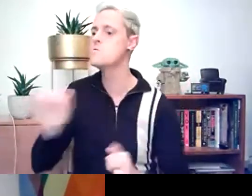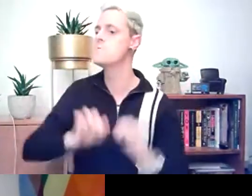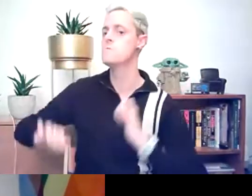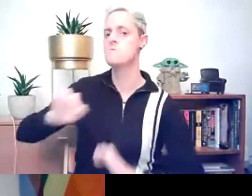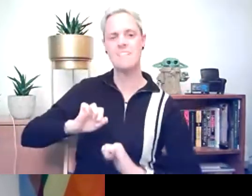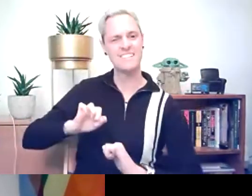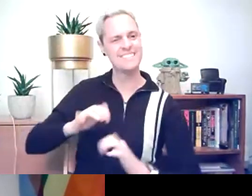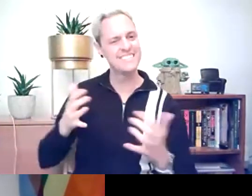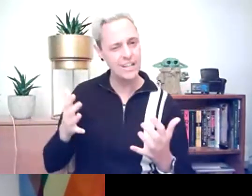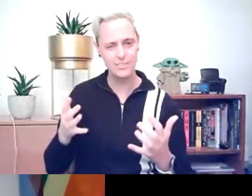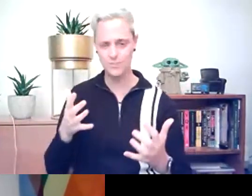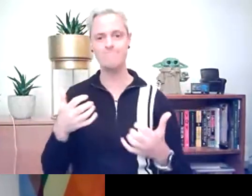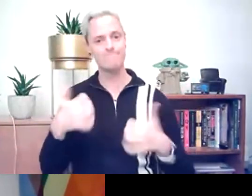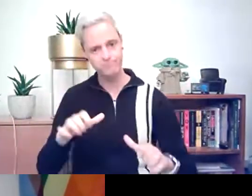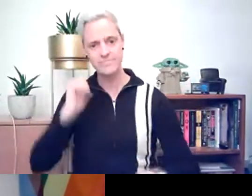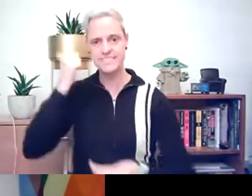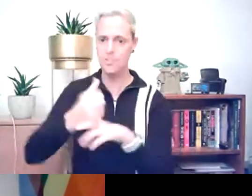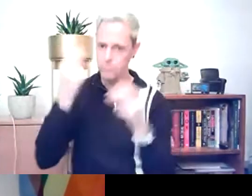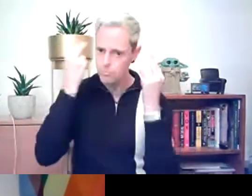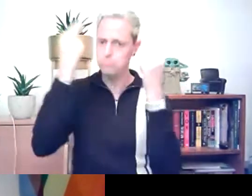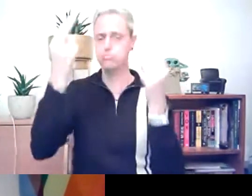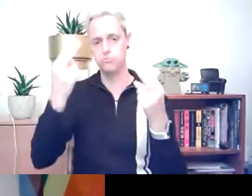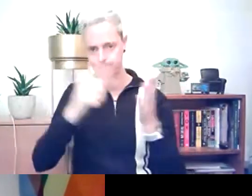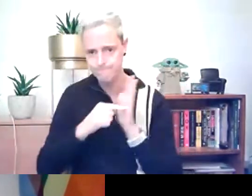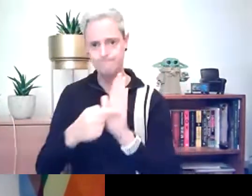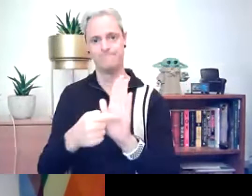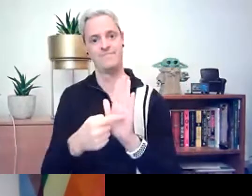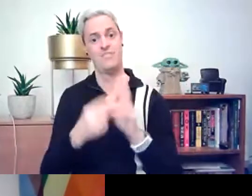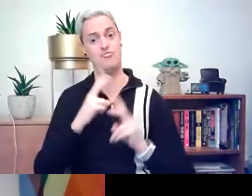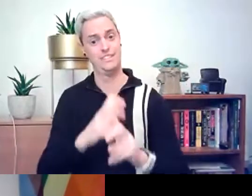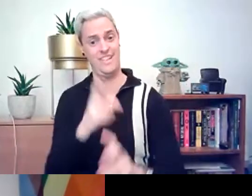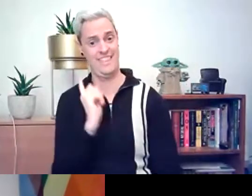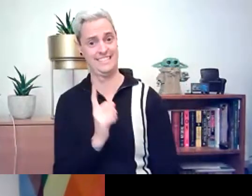person wanted to define it as a process of embodying outwardly more than, you know, something